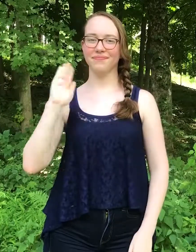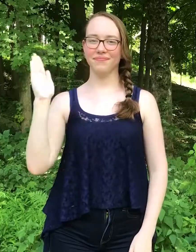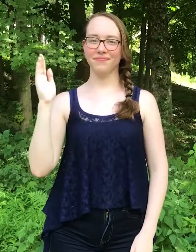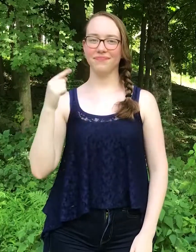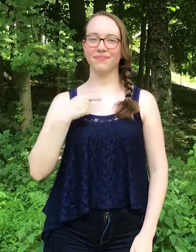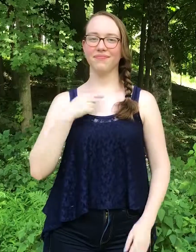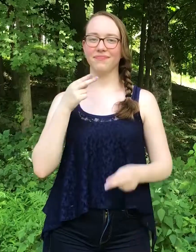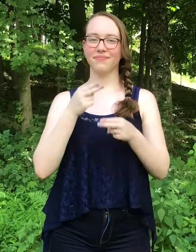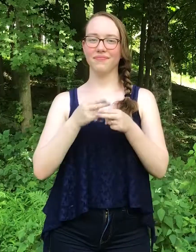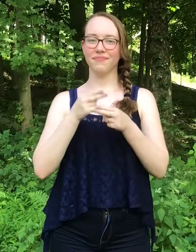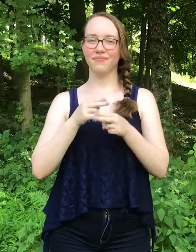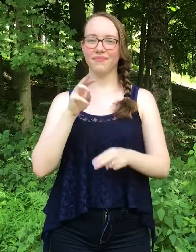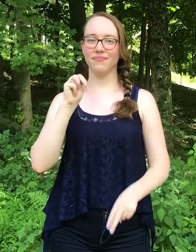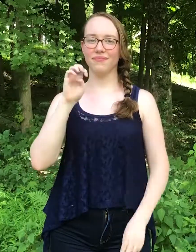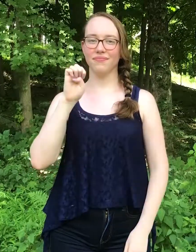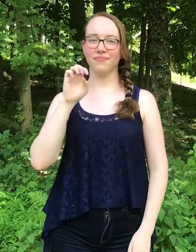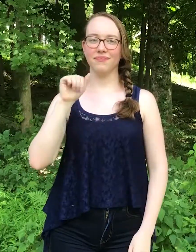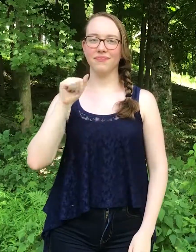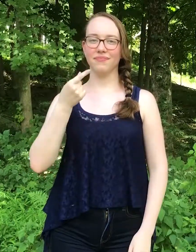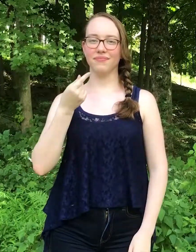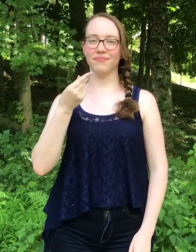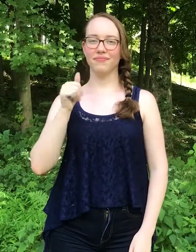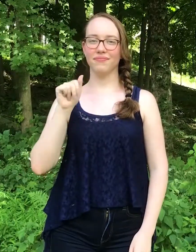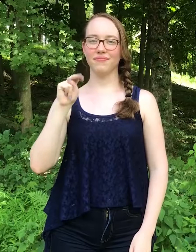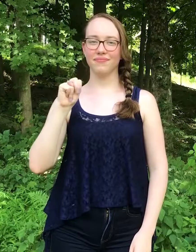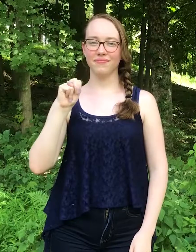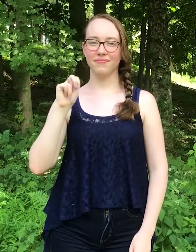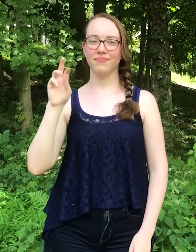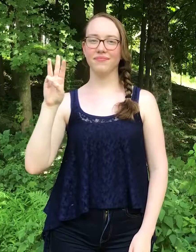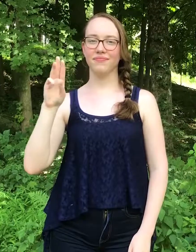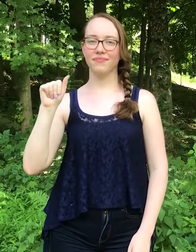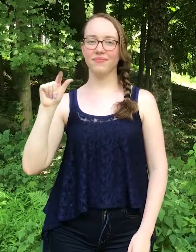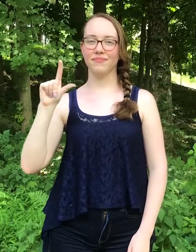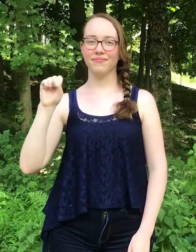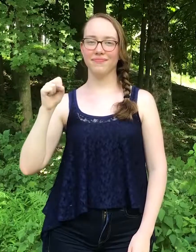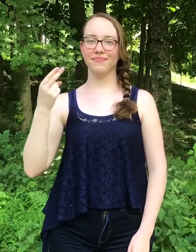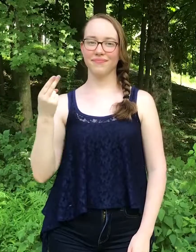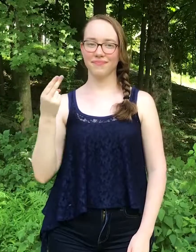Hi, my name is Meaghan Walsh